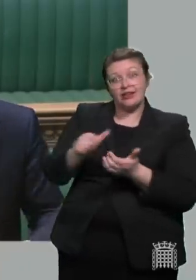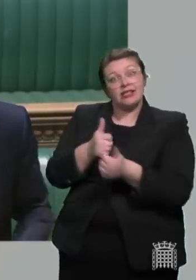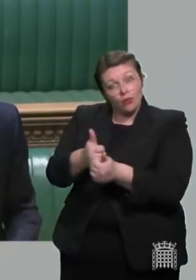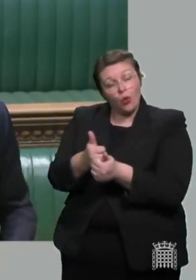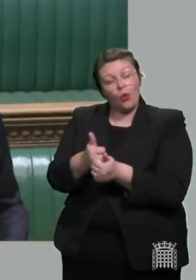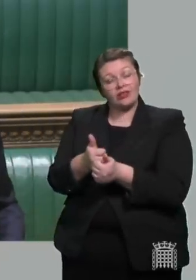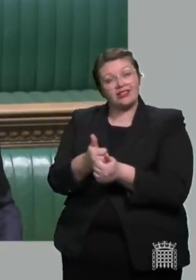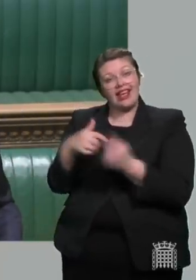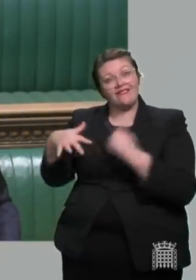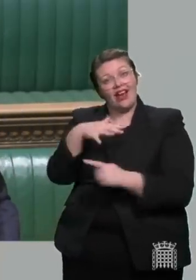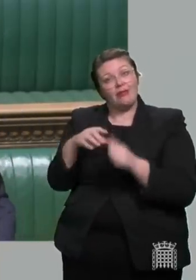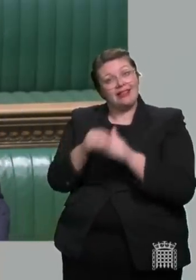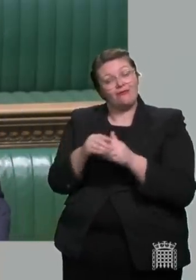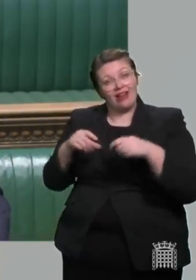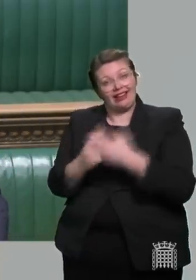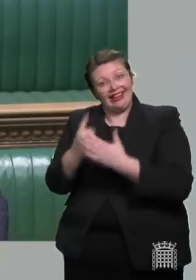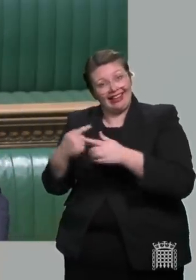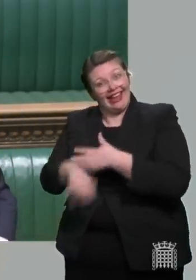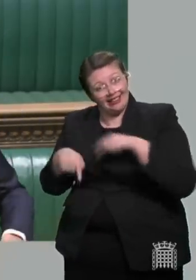the Member for North East Bedfordshire (Richard Fuller) has campaigned for.